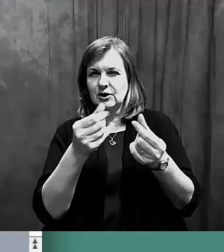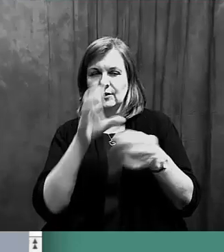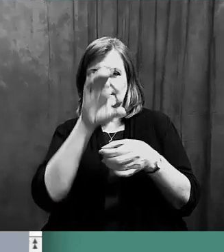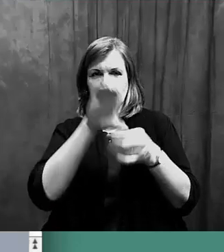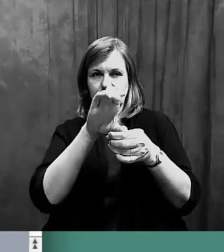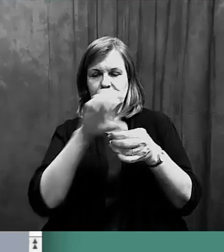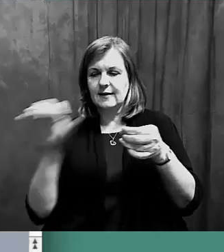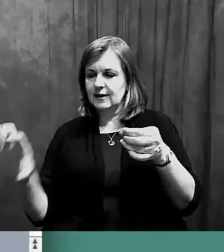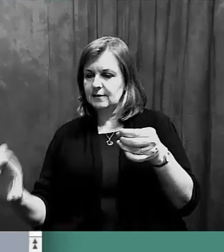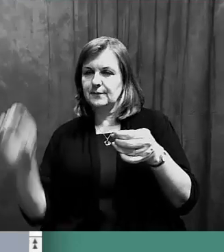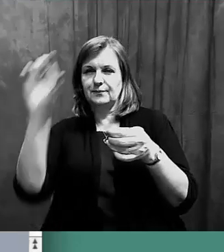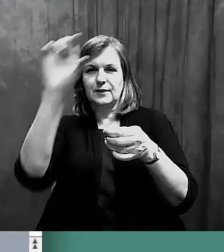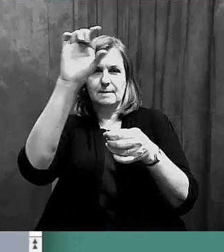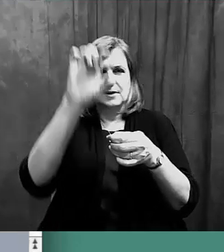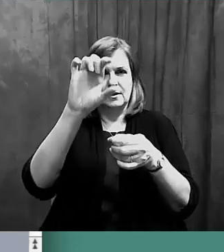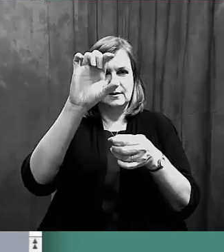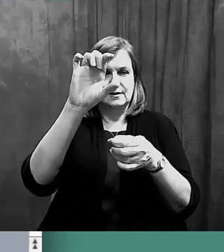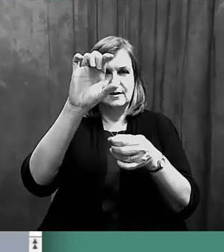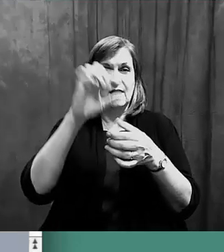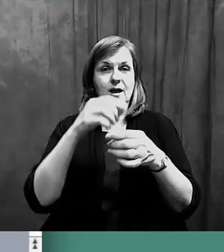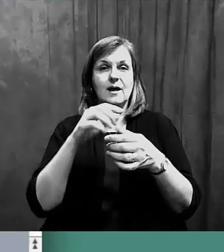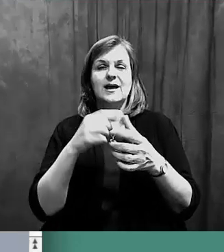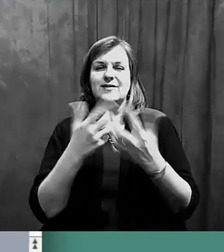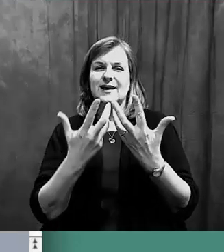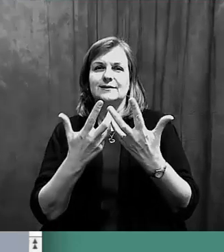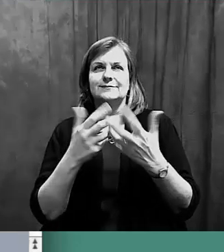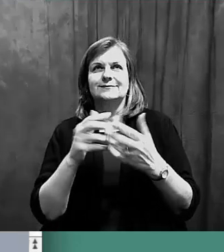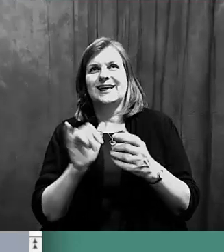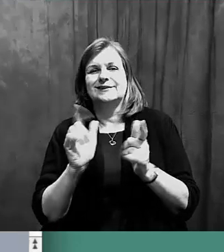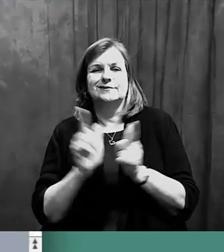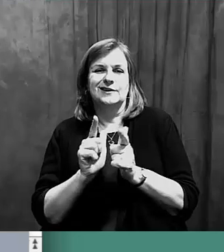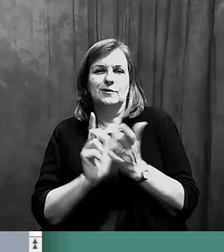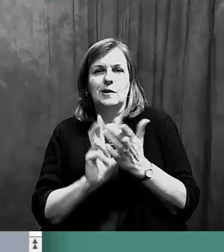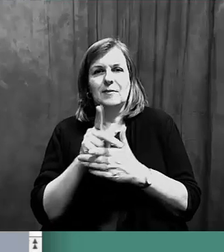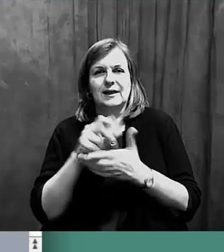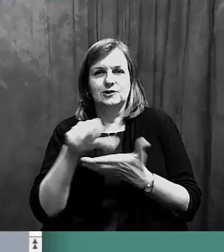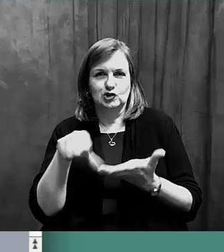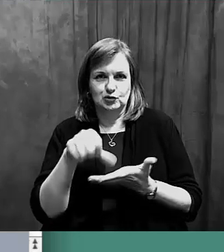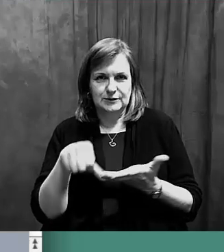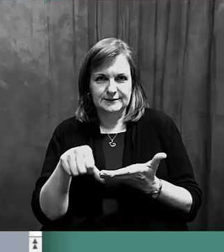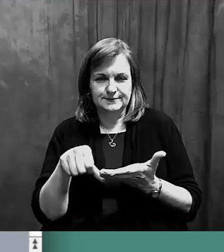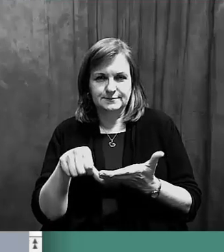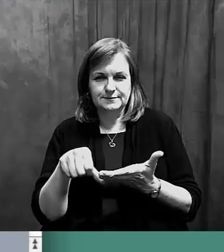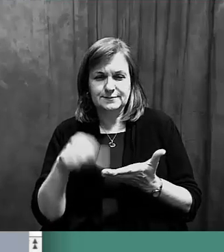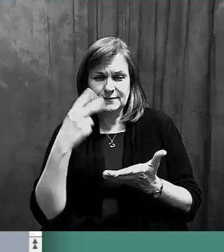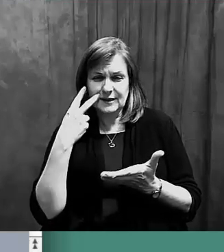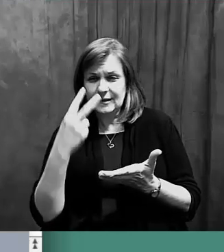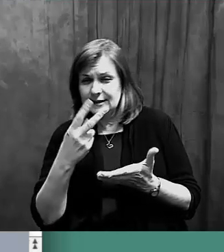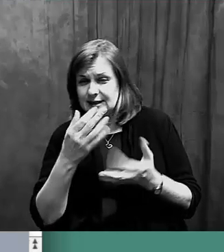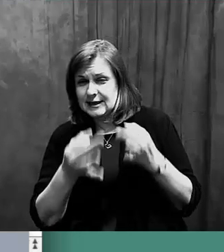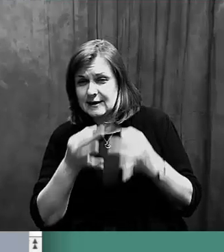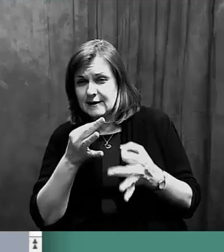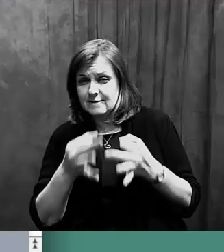blocks of material in place and put the plants back together -- kind of miny plants surgery -- to